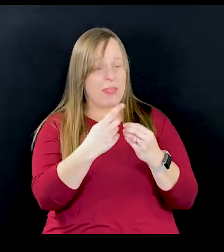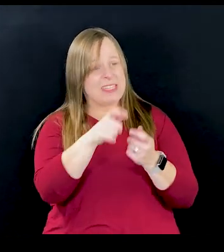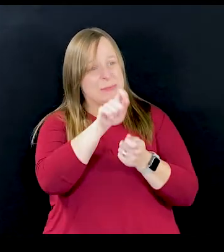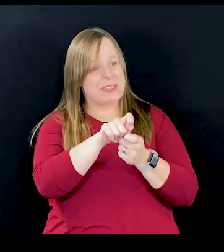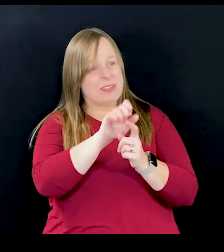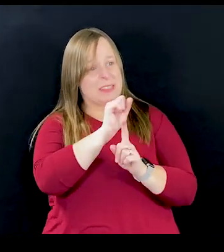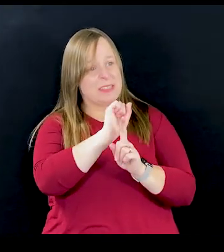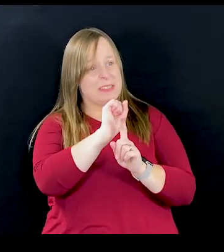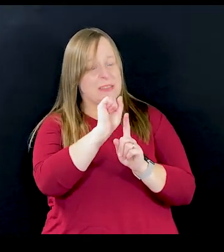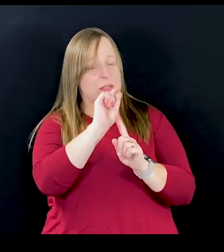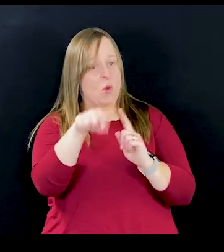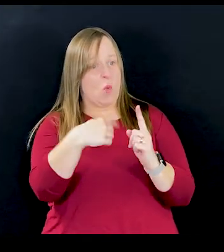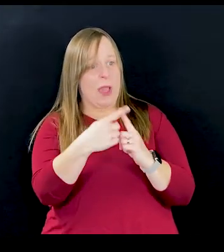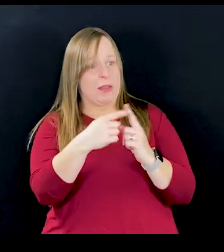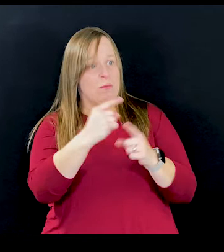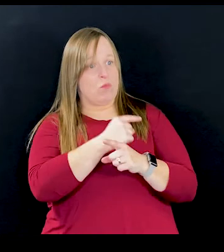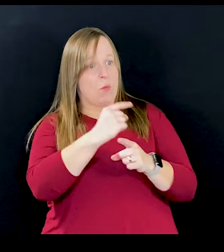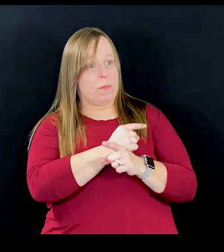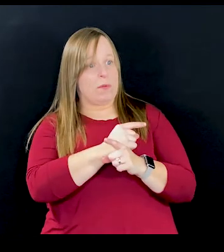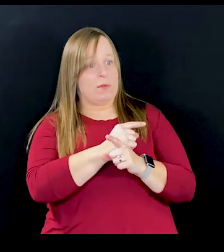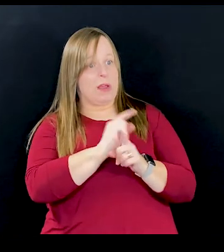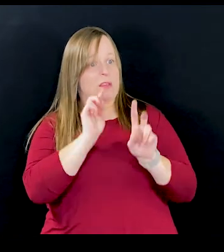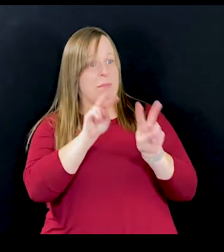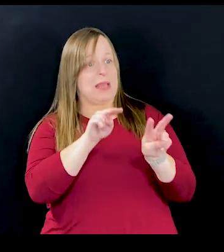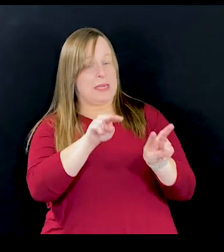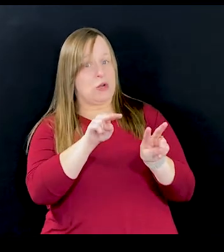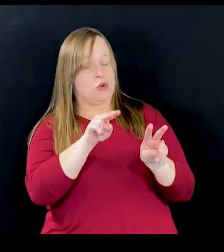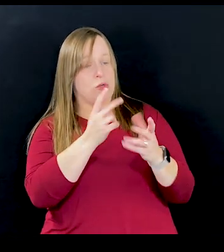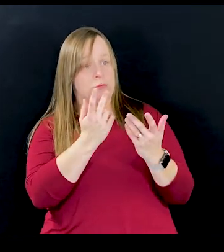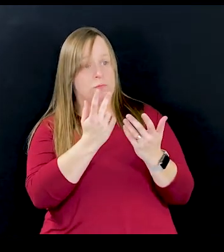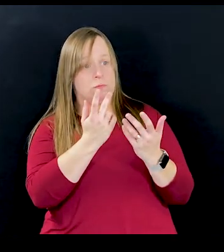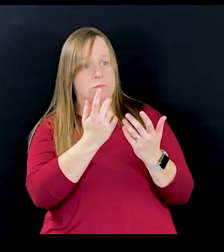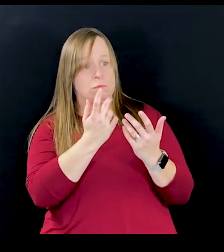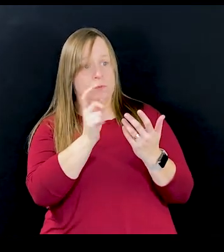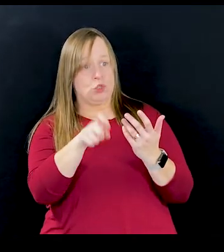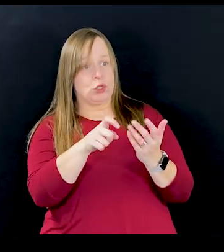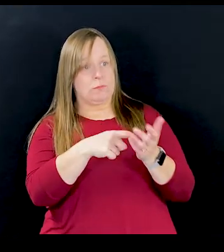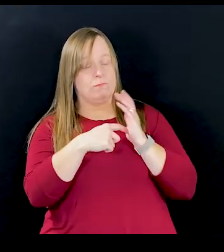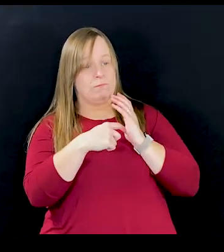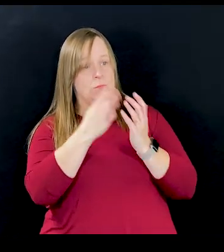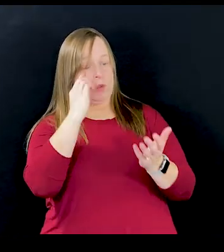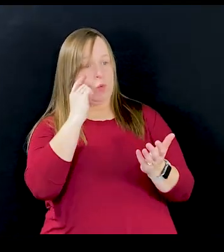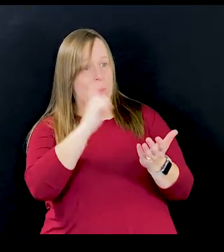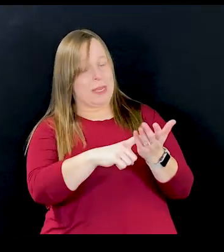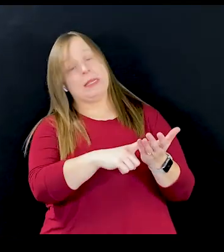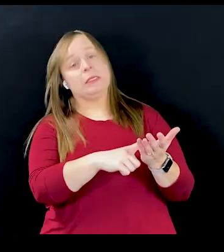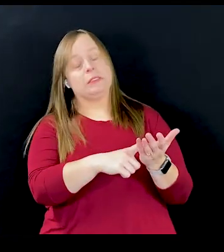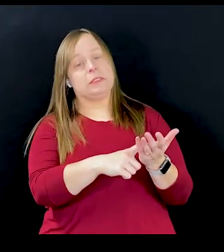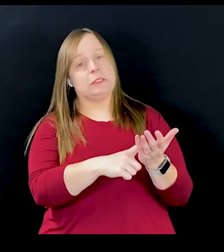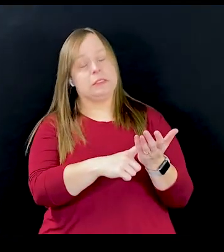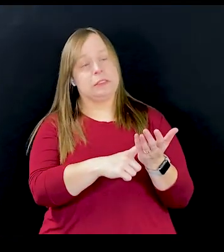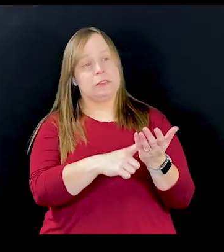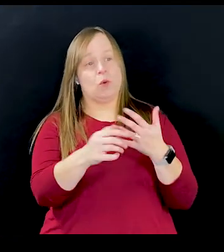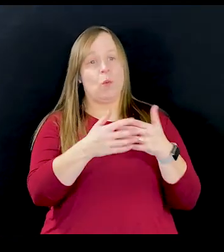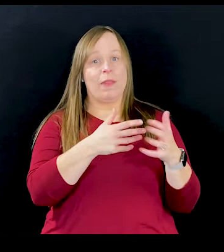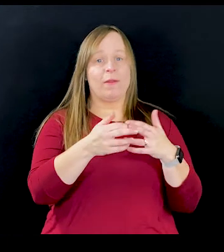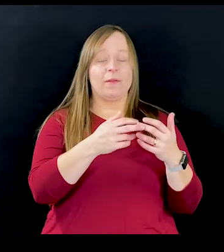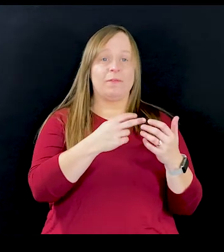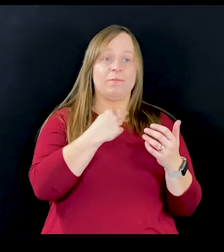Specifically, around when as bystanders, we are being witness to, whether it's violence